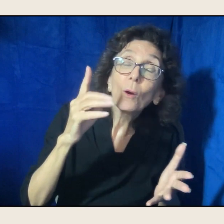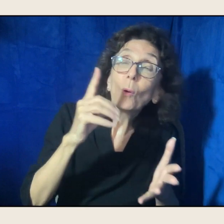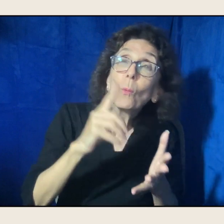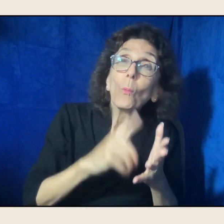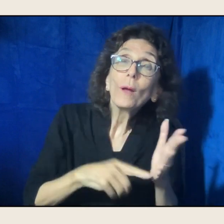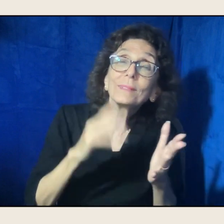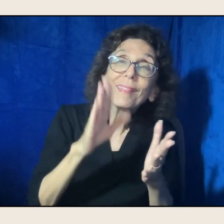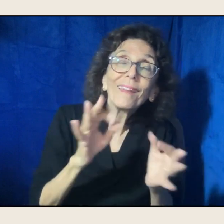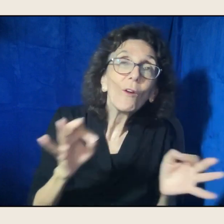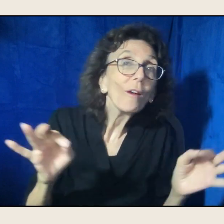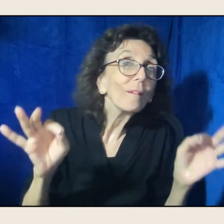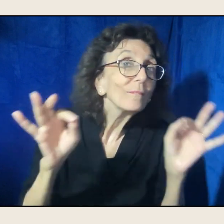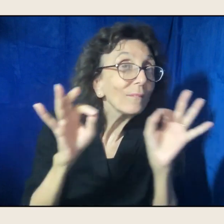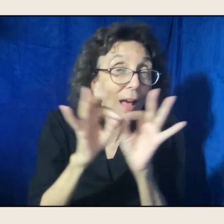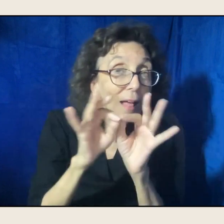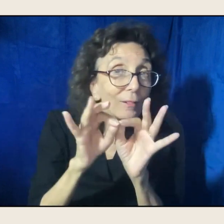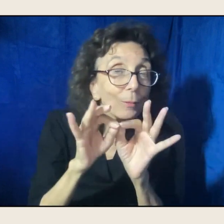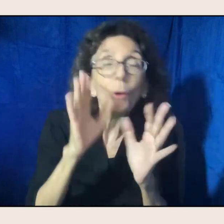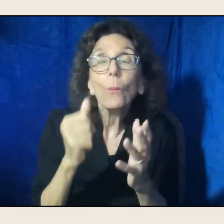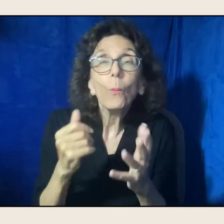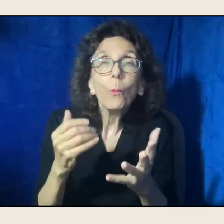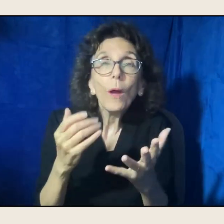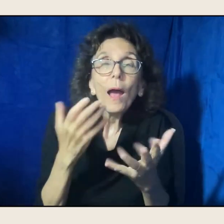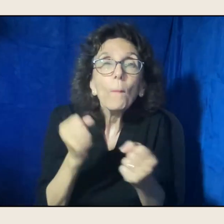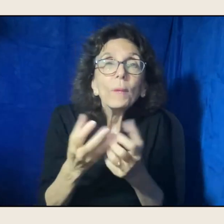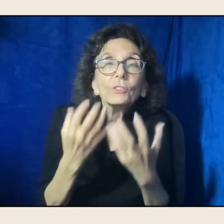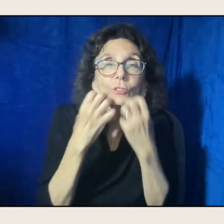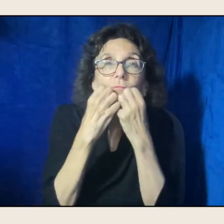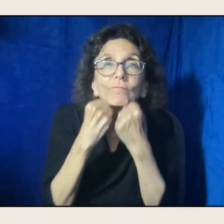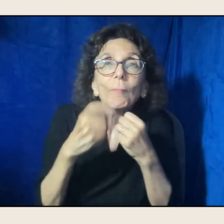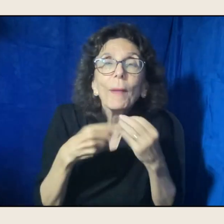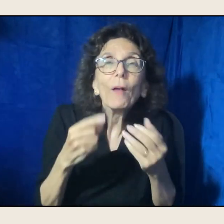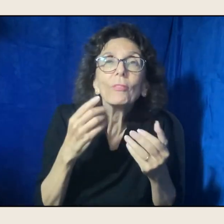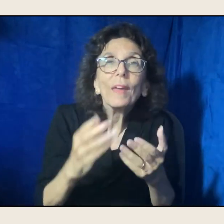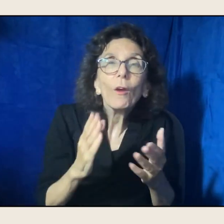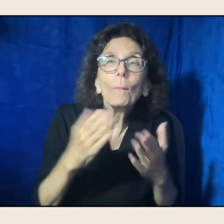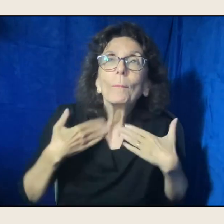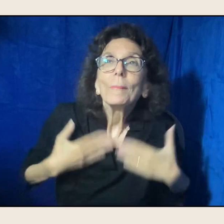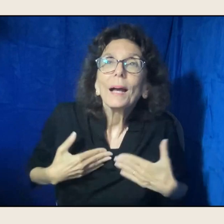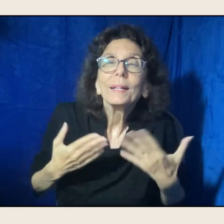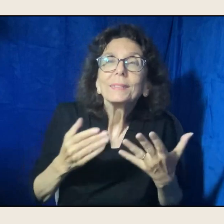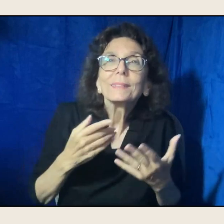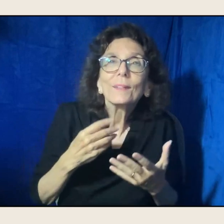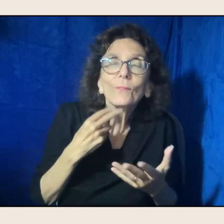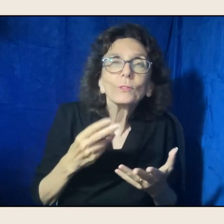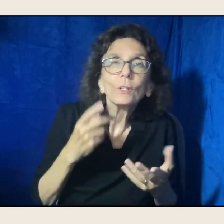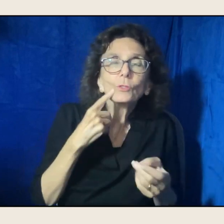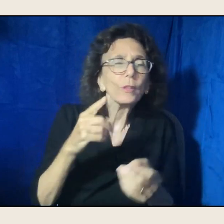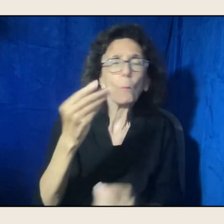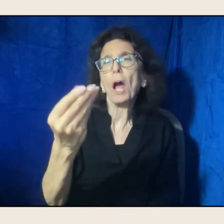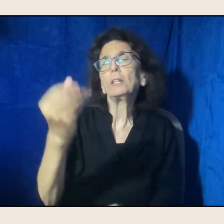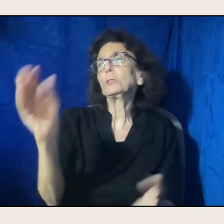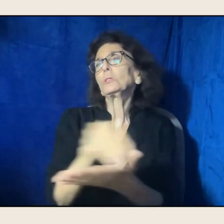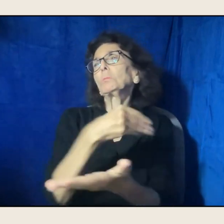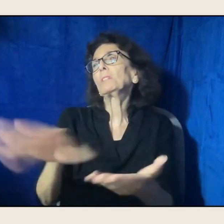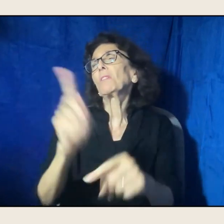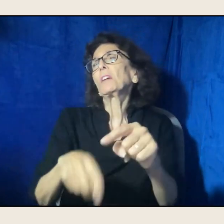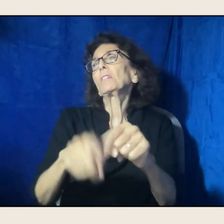And see, so you move from a premise that's abstract like money. You can't make it. I can't make, but we can make it.